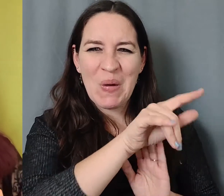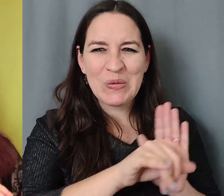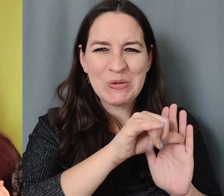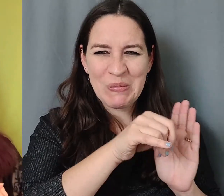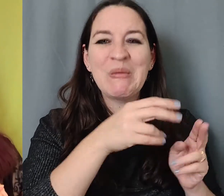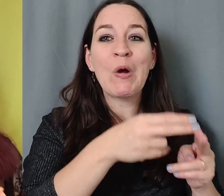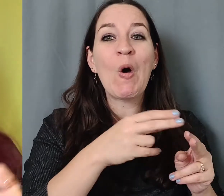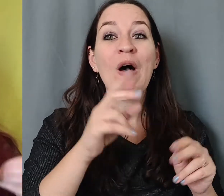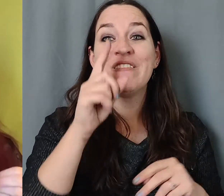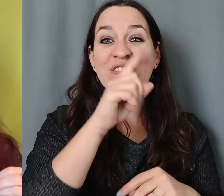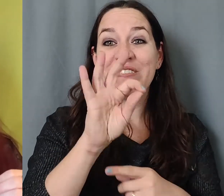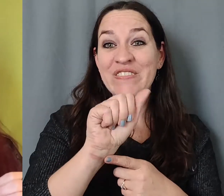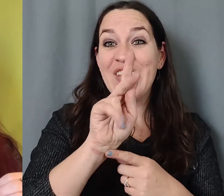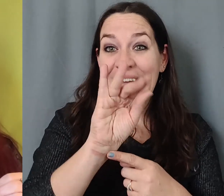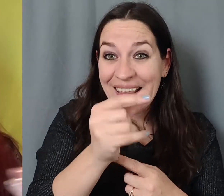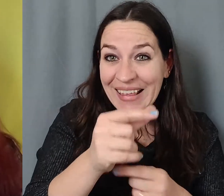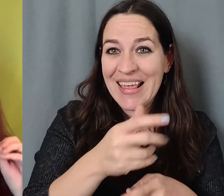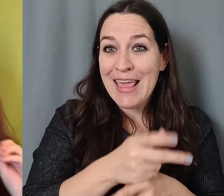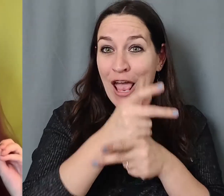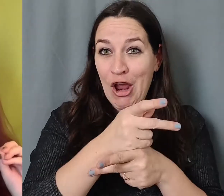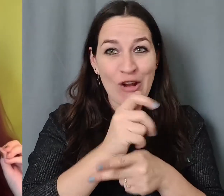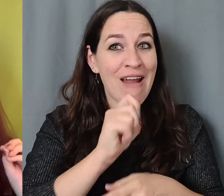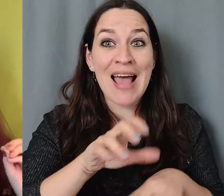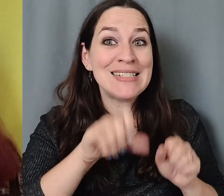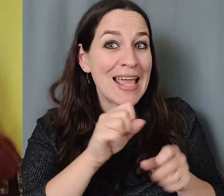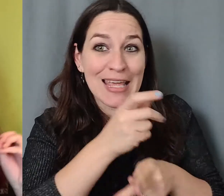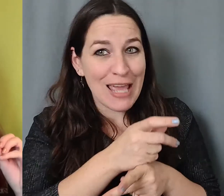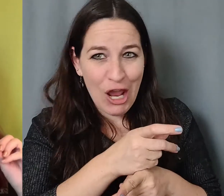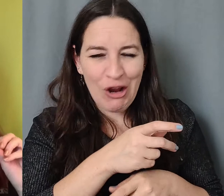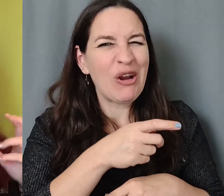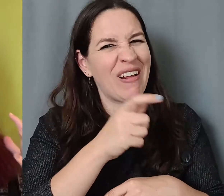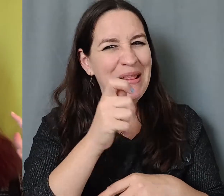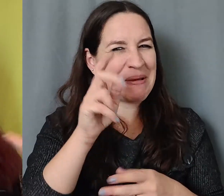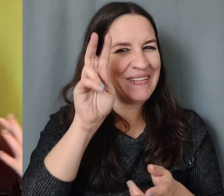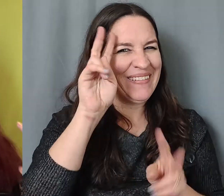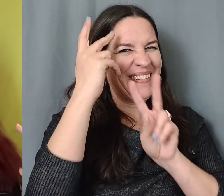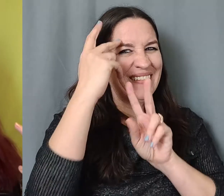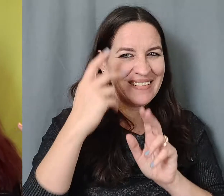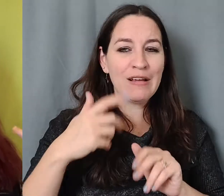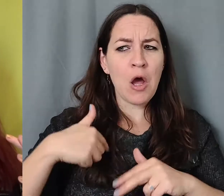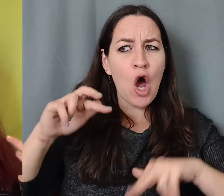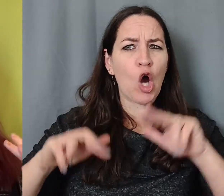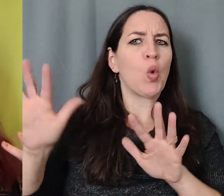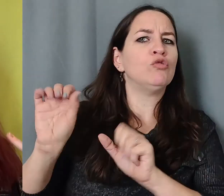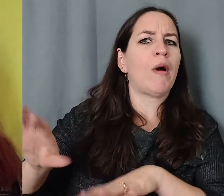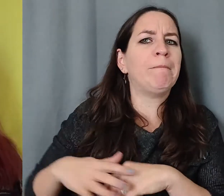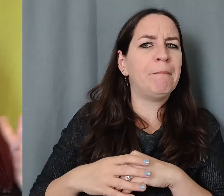more about that. But that idea of misinterpreting that discomfort or misinterpreting that awkwardness of being a beginner at something for dislike